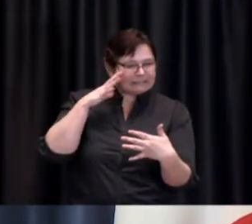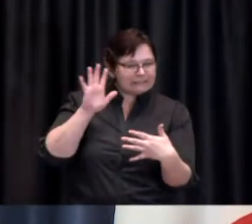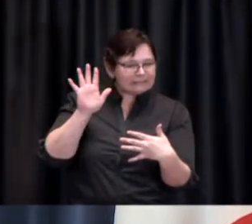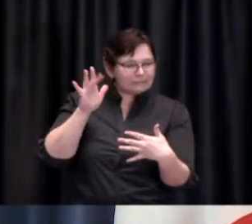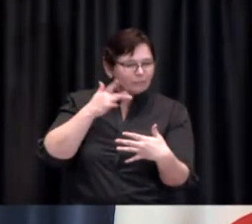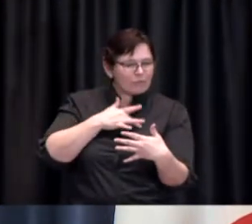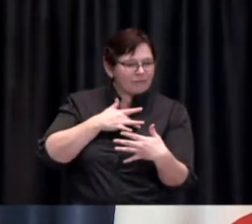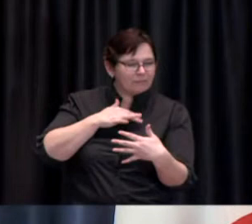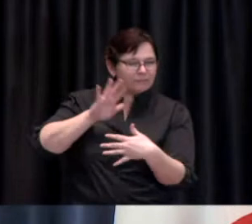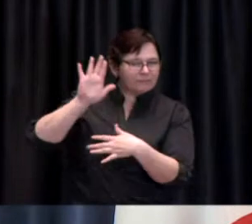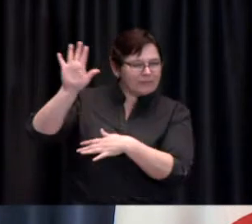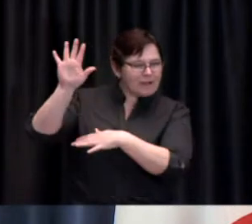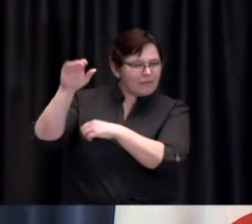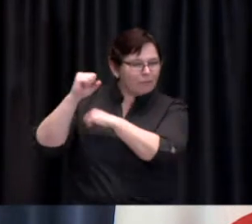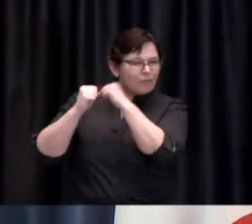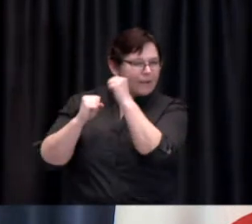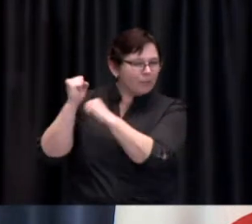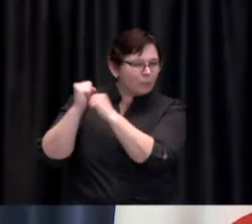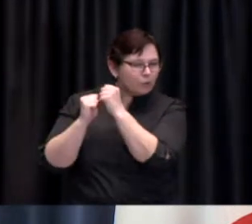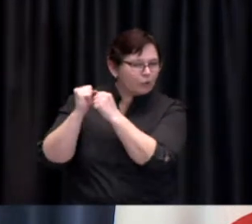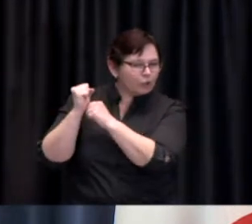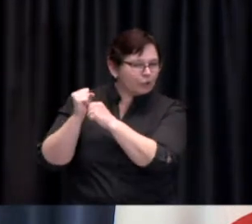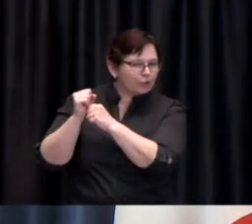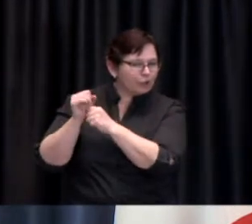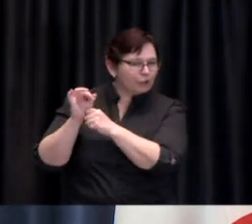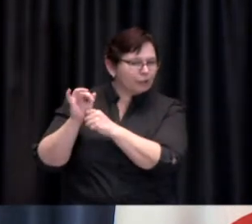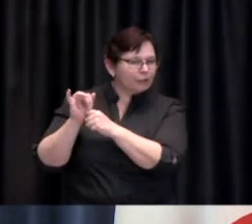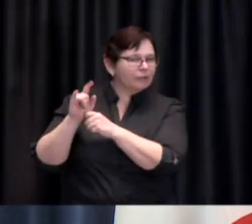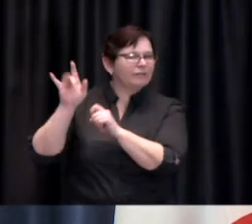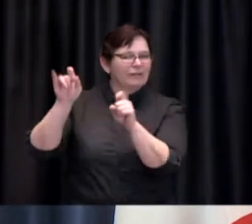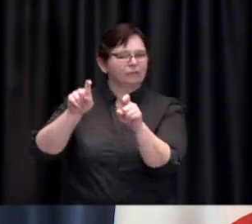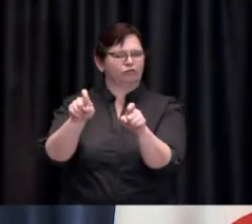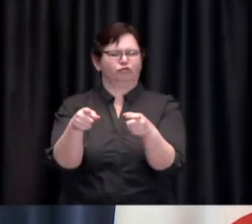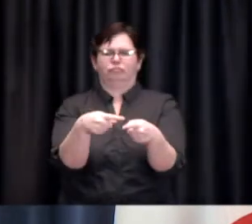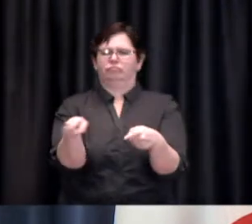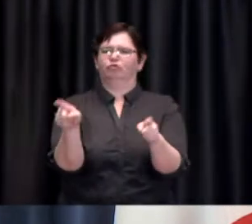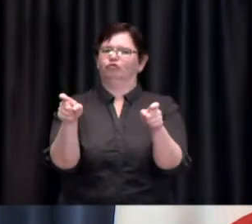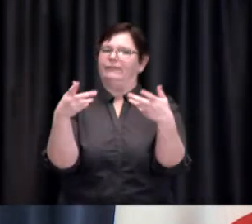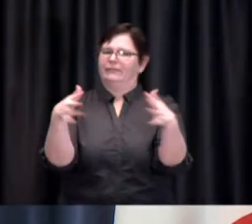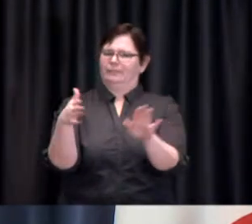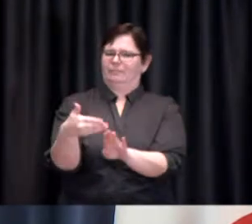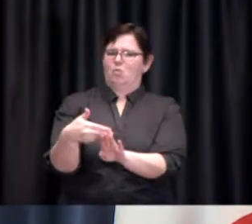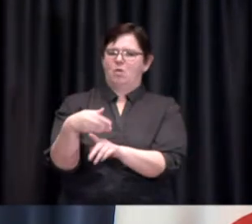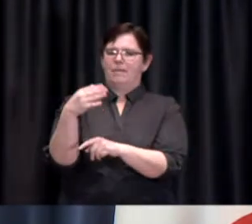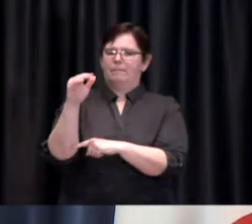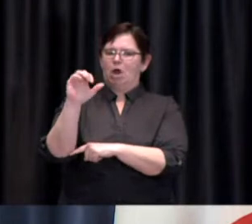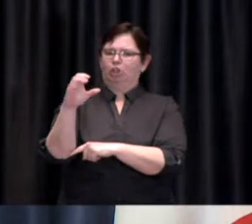My understanding is that those who live in high risk congregate settings I believe shelters would